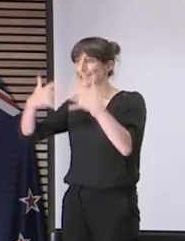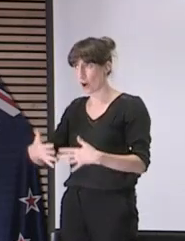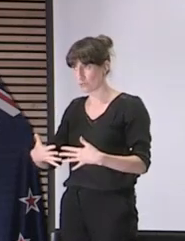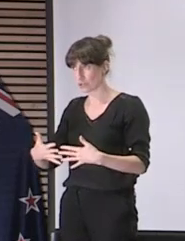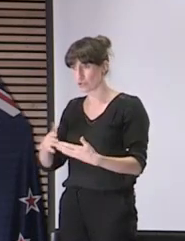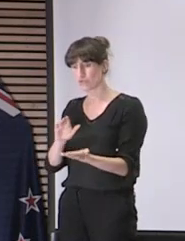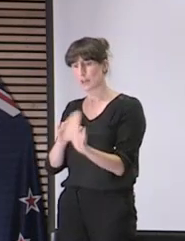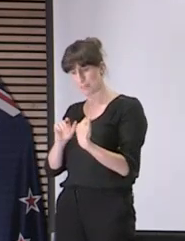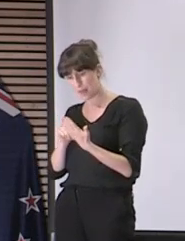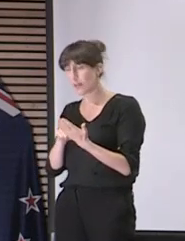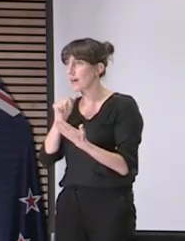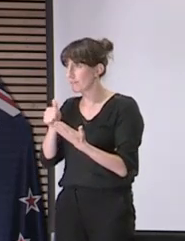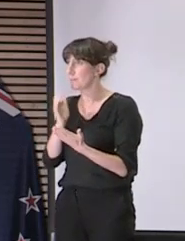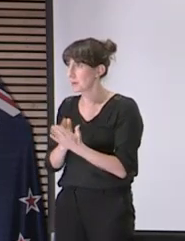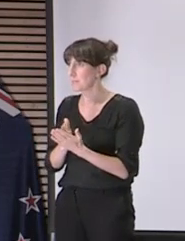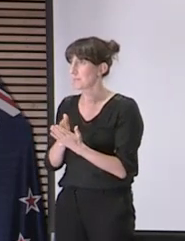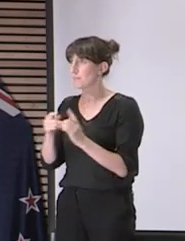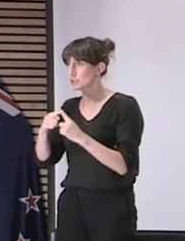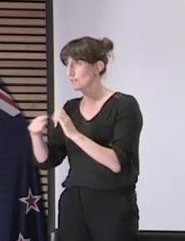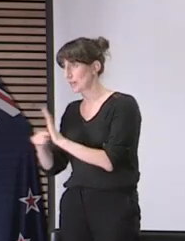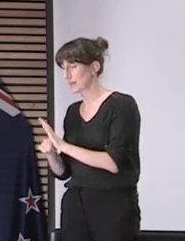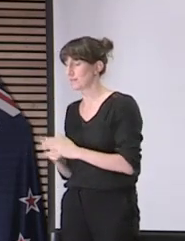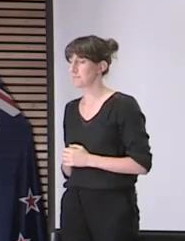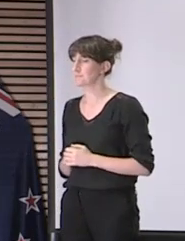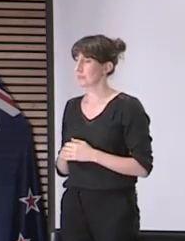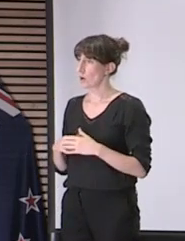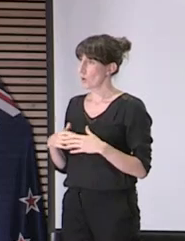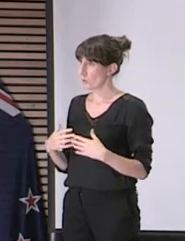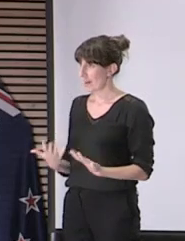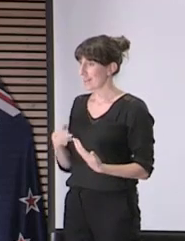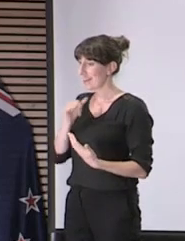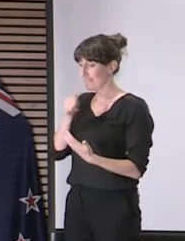Minister for quite long waits